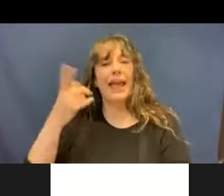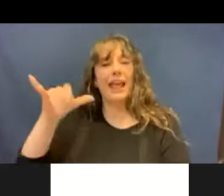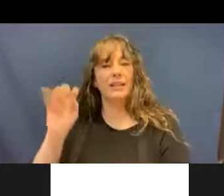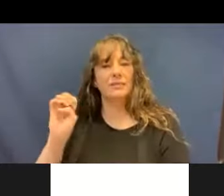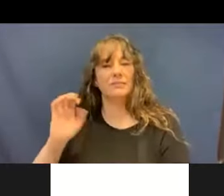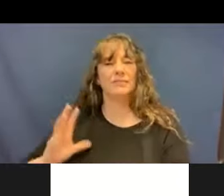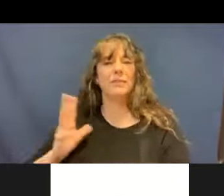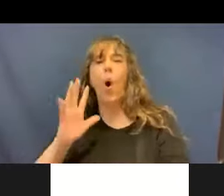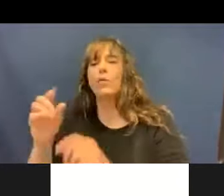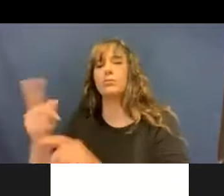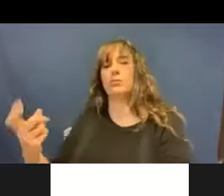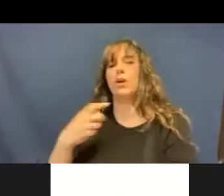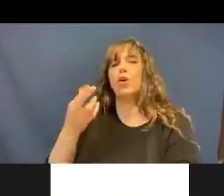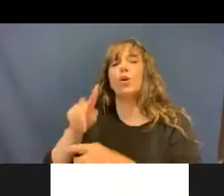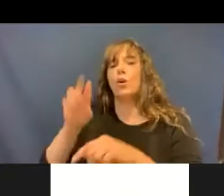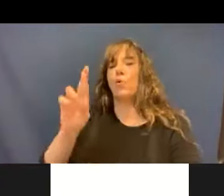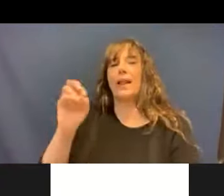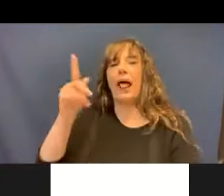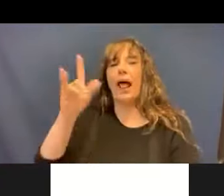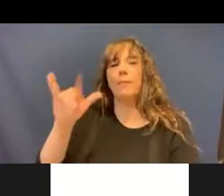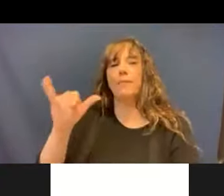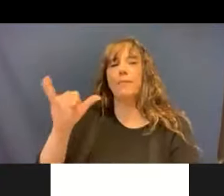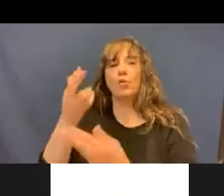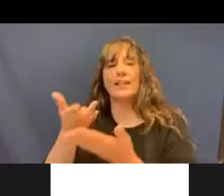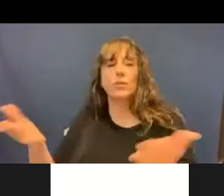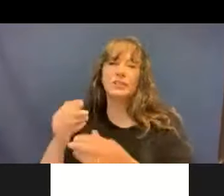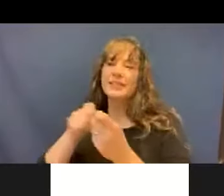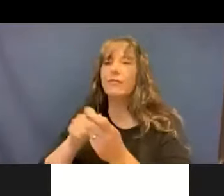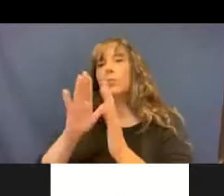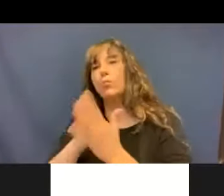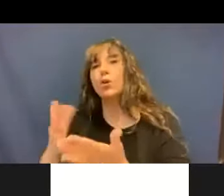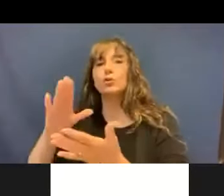any specific books, courses, et cetera that you would recommend for a person interested